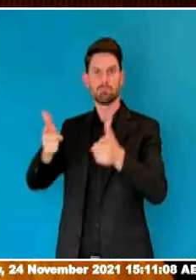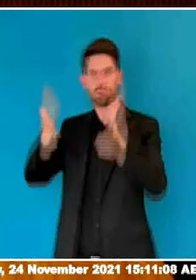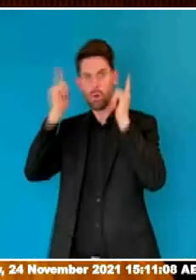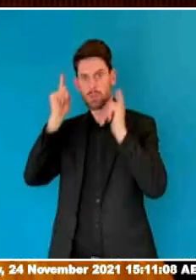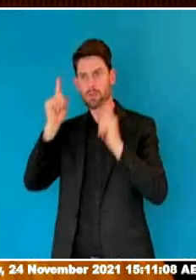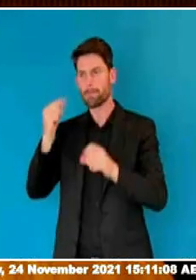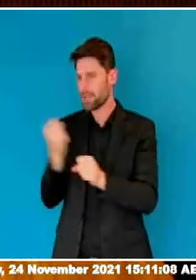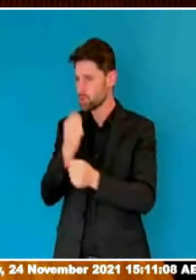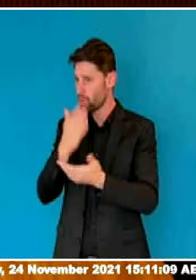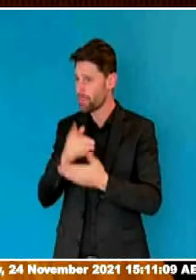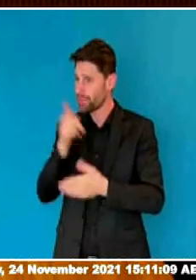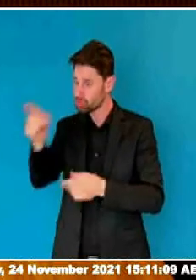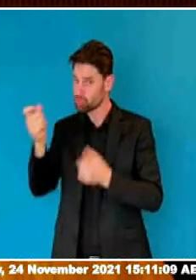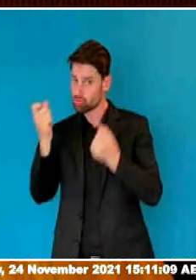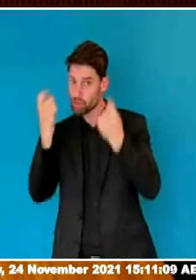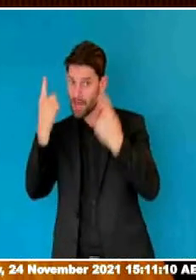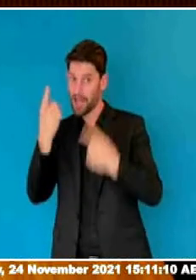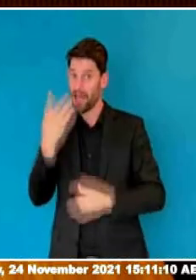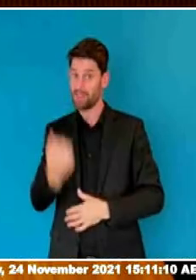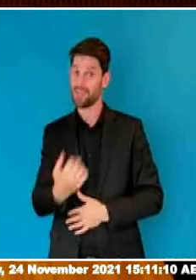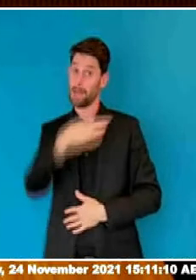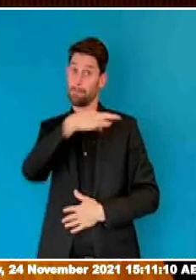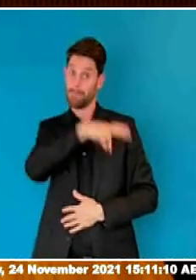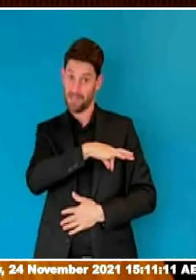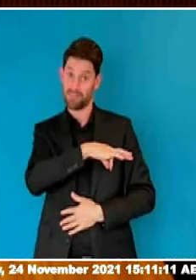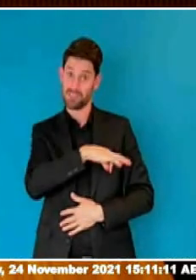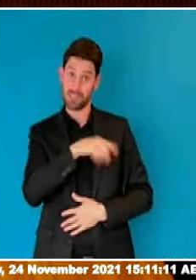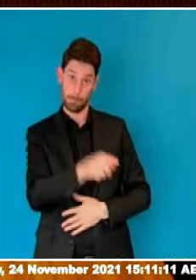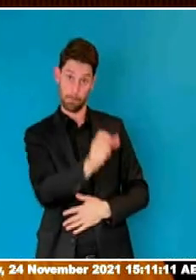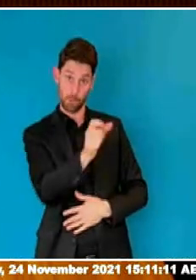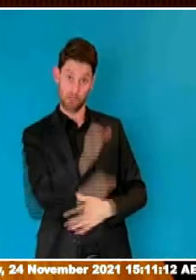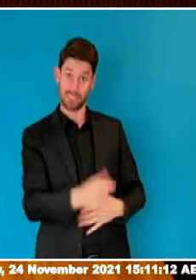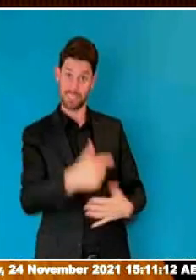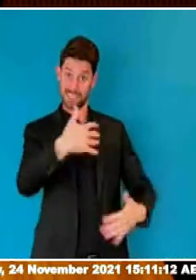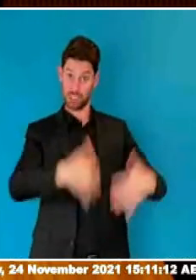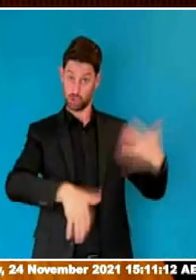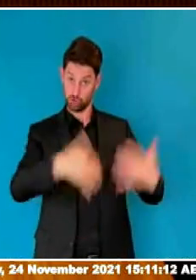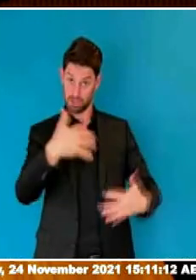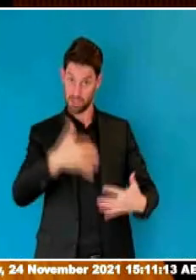a person with an injury, either temporary or it can be an ongoing disability with a severe